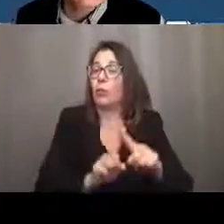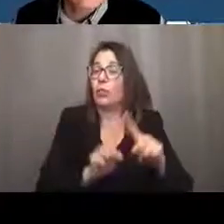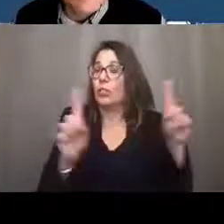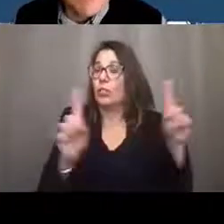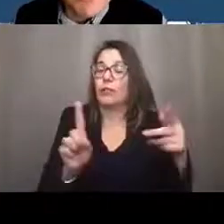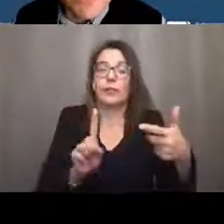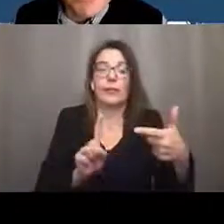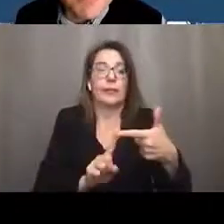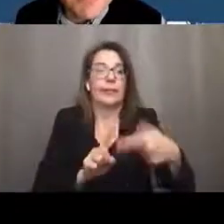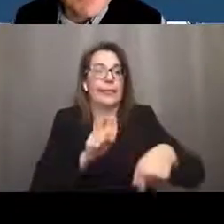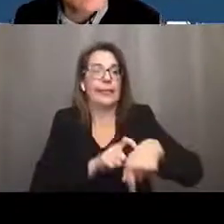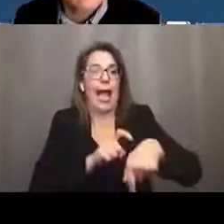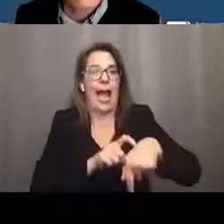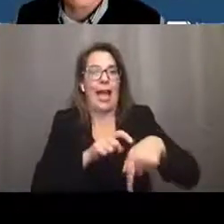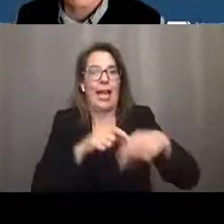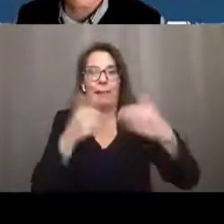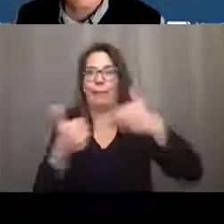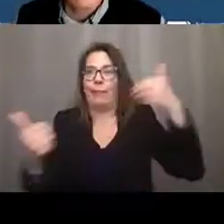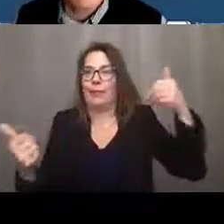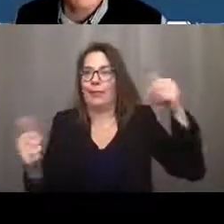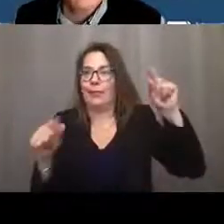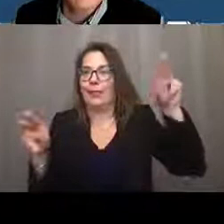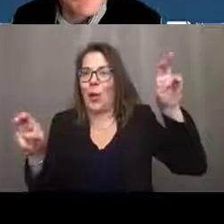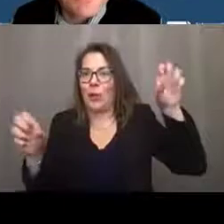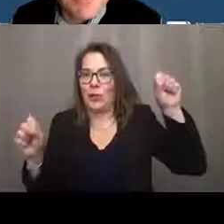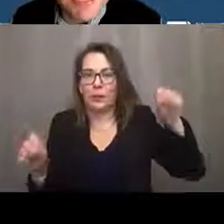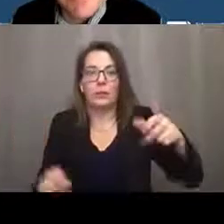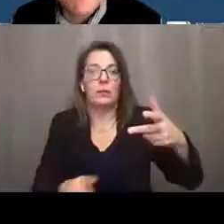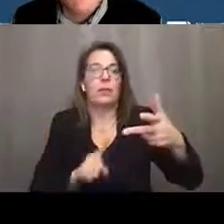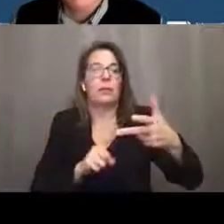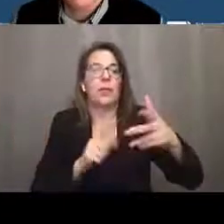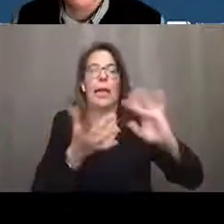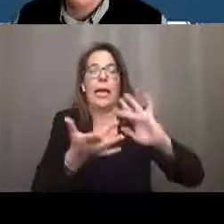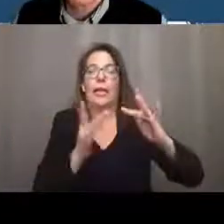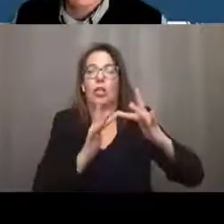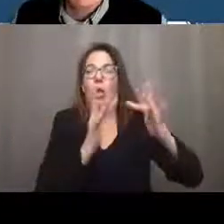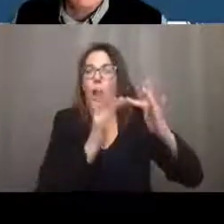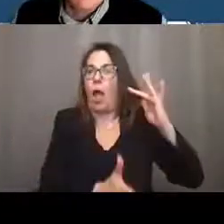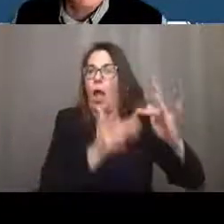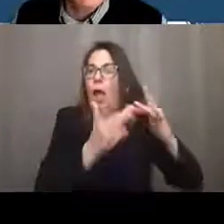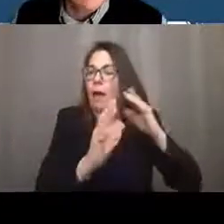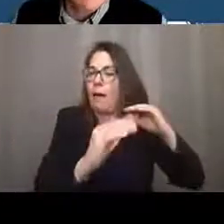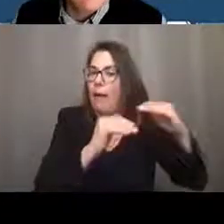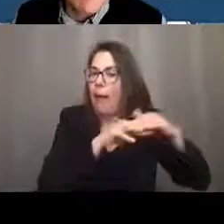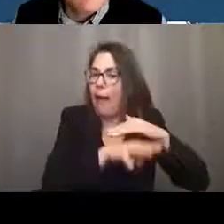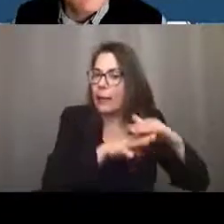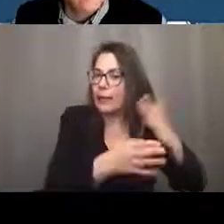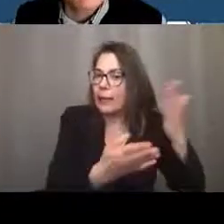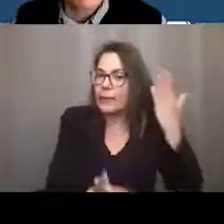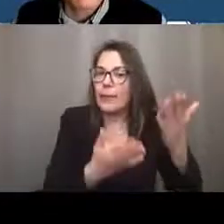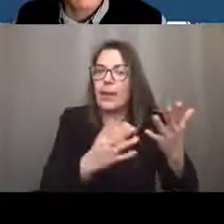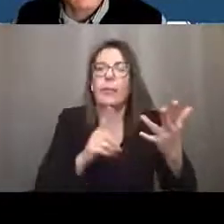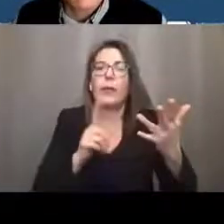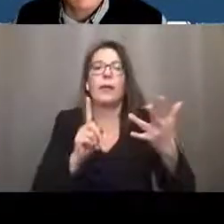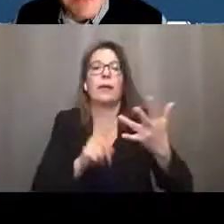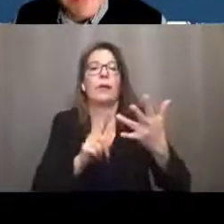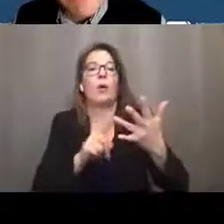time zone differences, there may be issues with Internet access, you need to identify the sponsored program staff